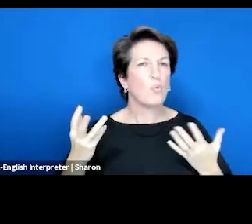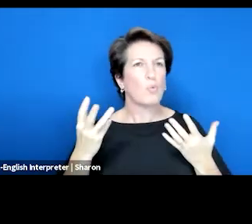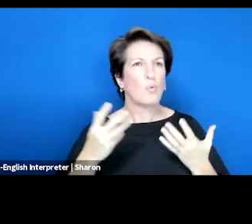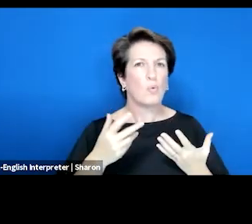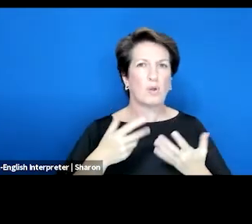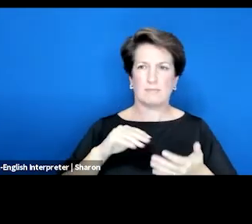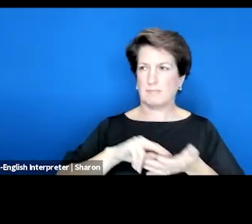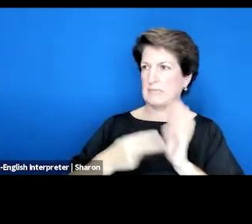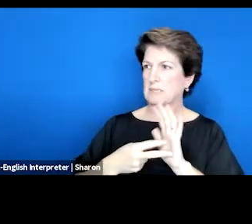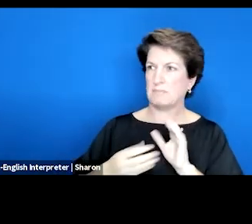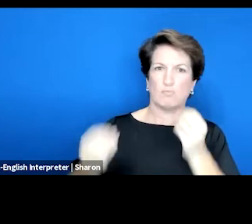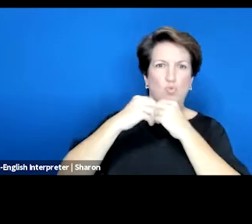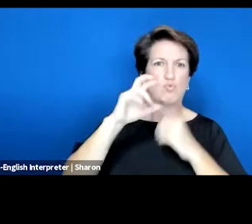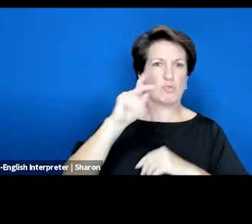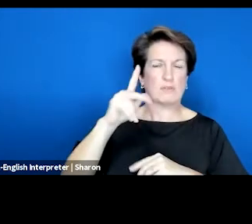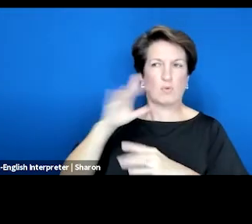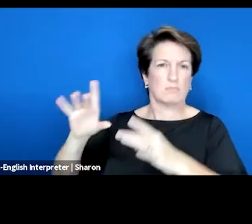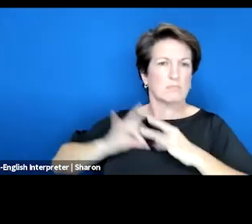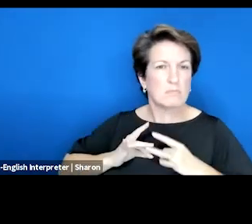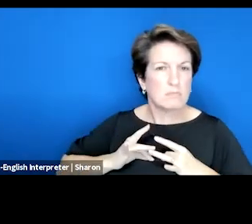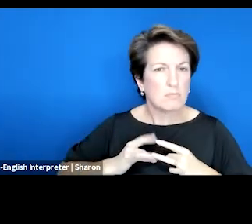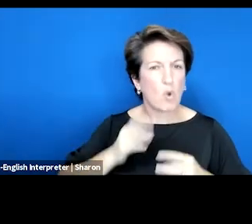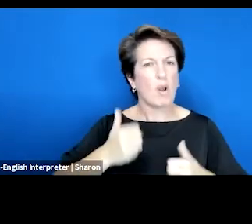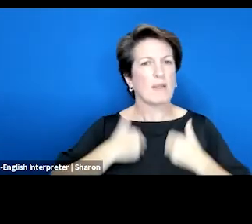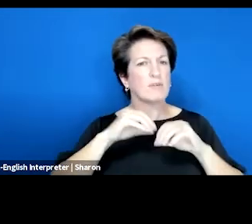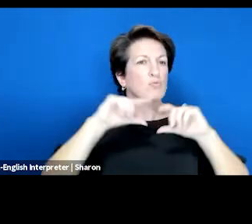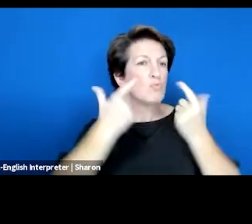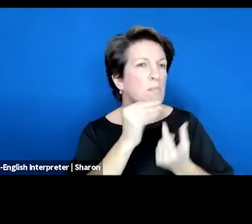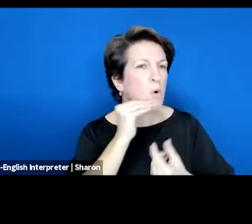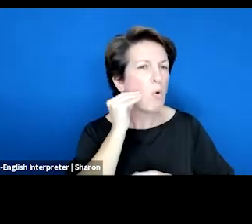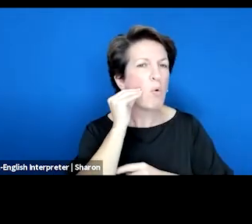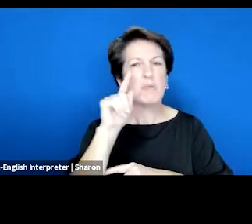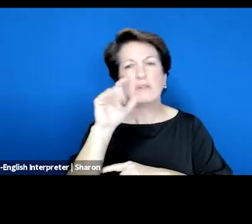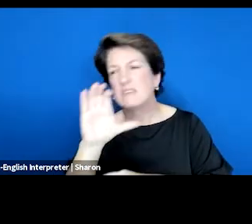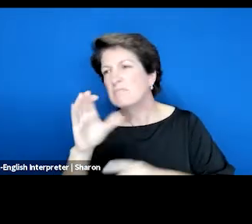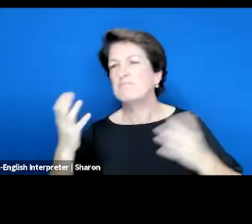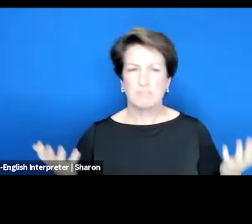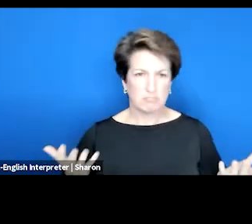places where I think we need to do better by our community. Many people